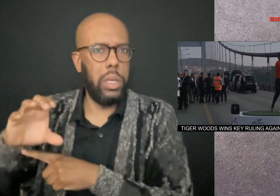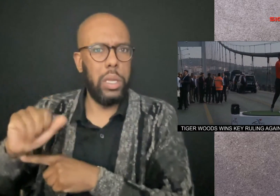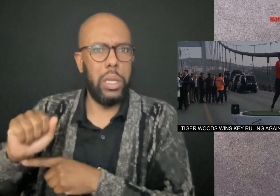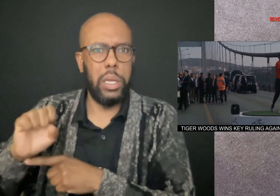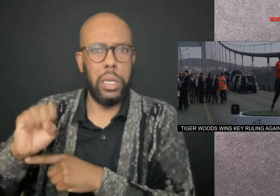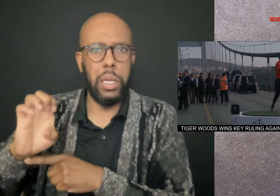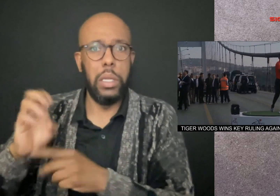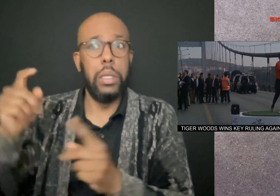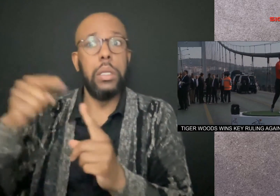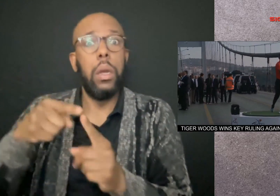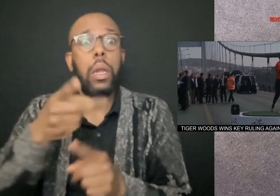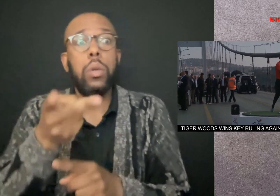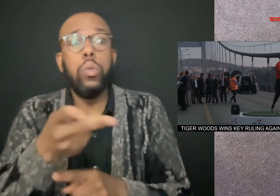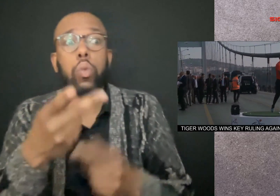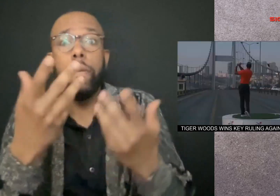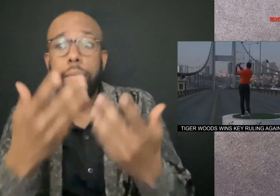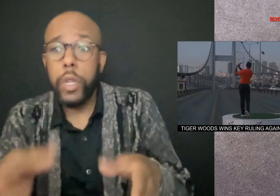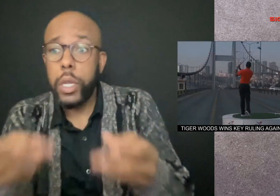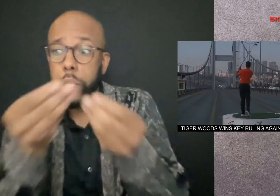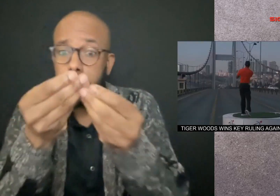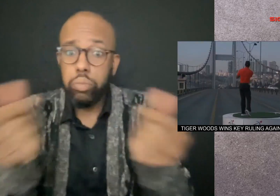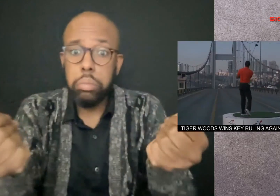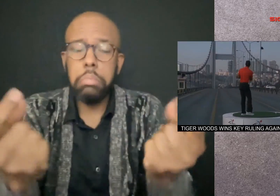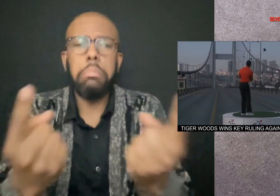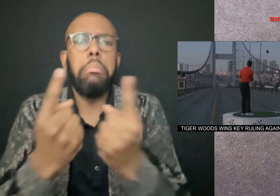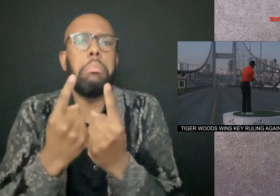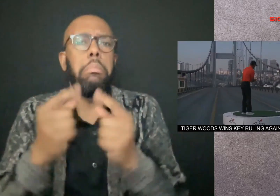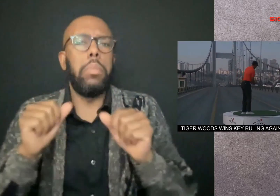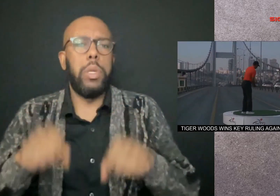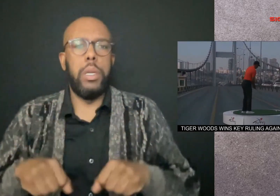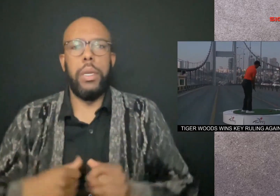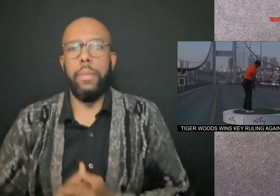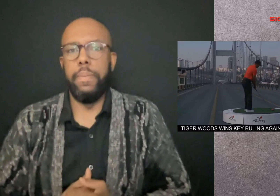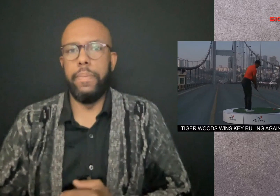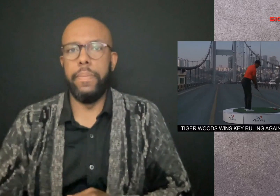and rule. The case is on hold until they both complete arbitration.